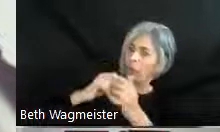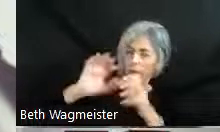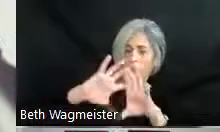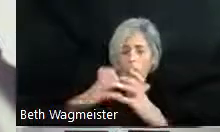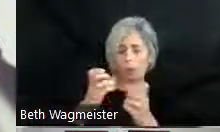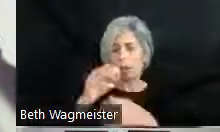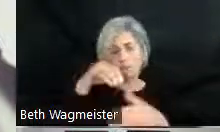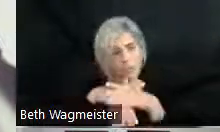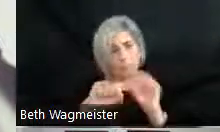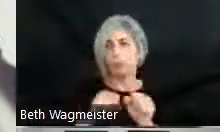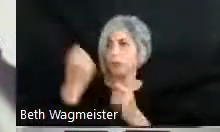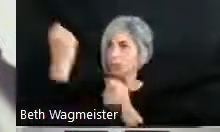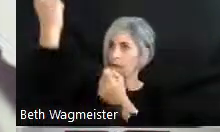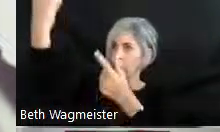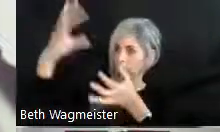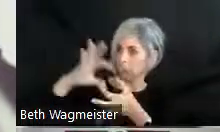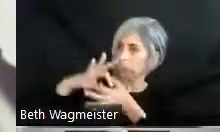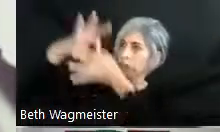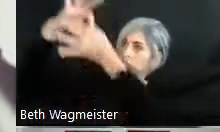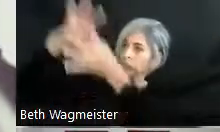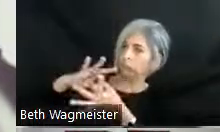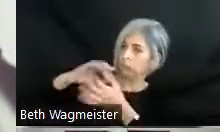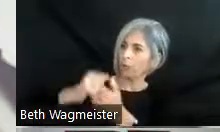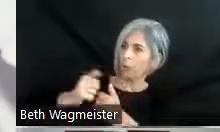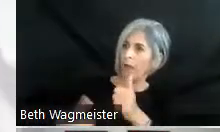accessibility. How do we align with those high level goals?